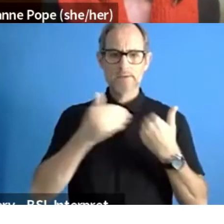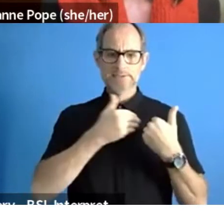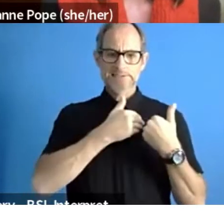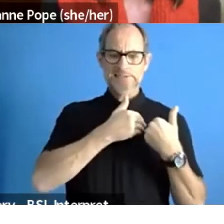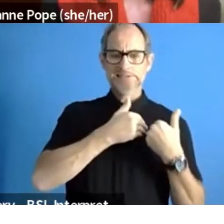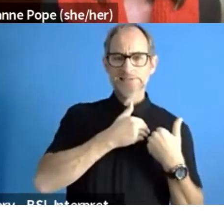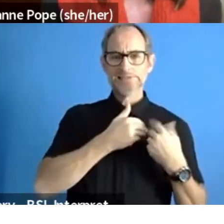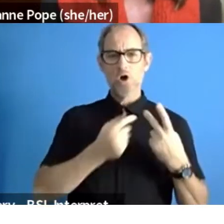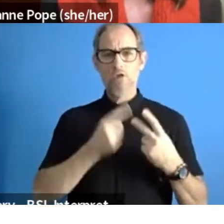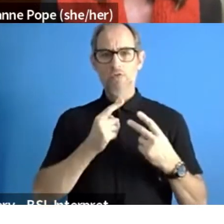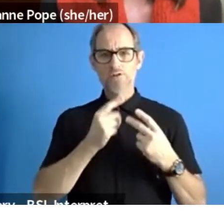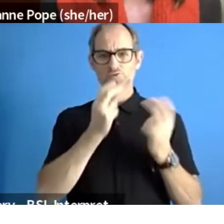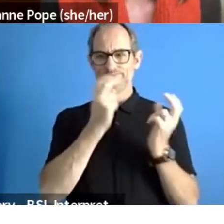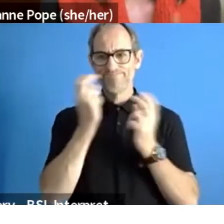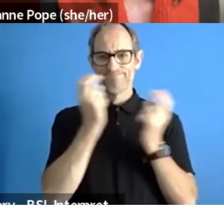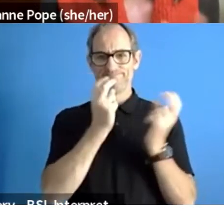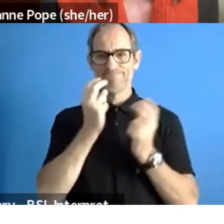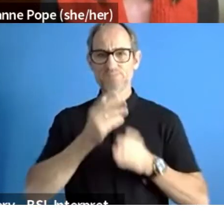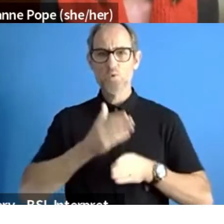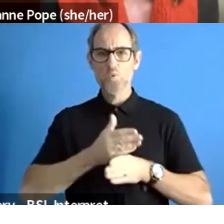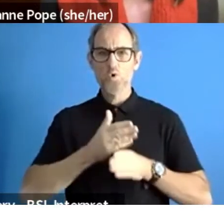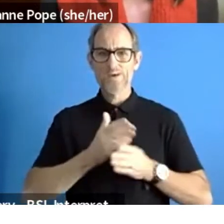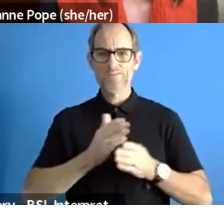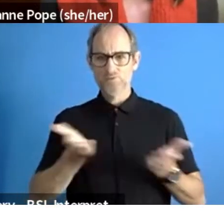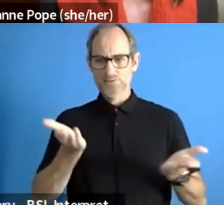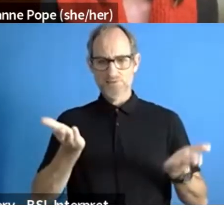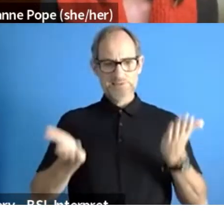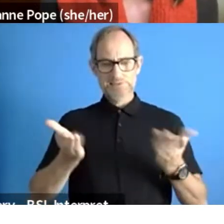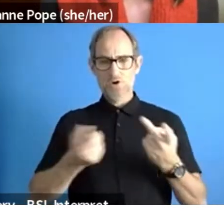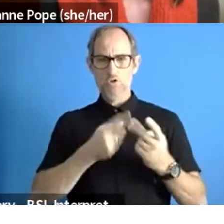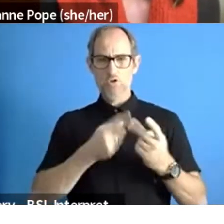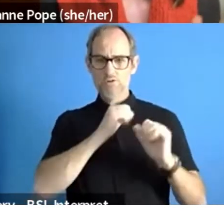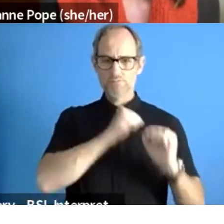priority work, we have had to balance ate long side other commitments but